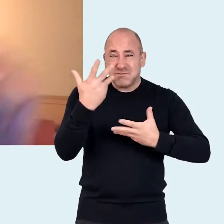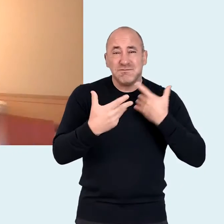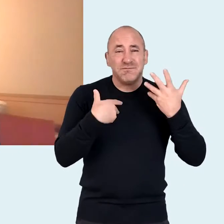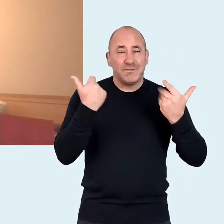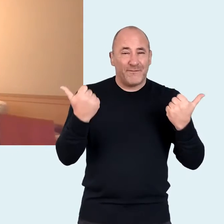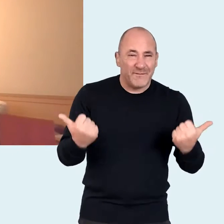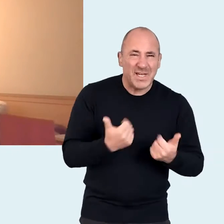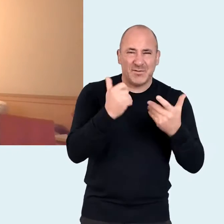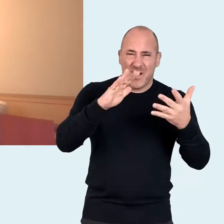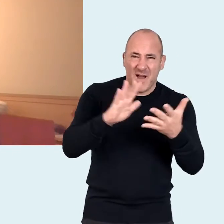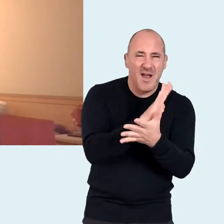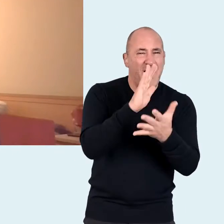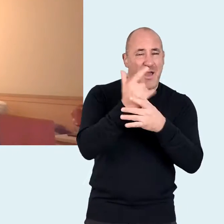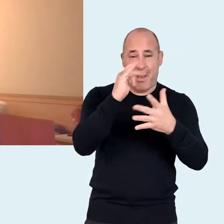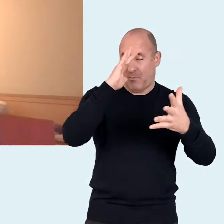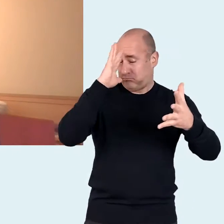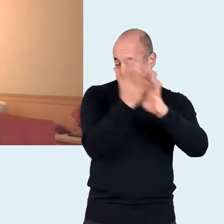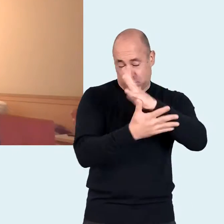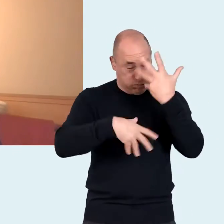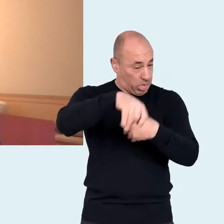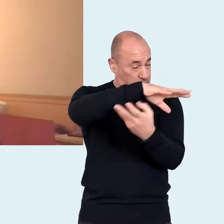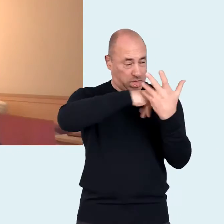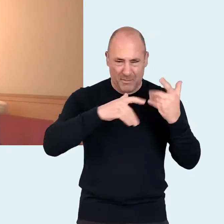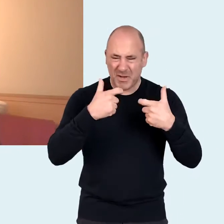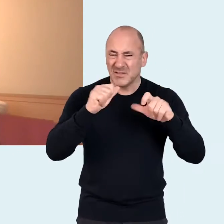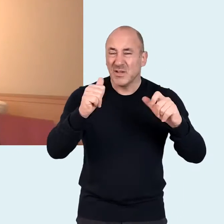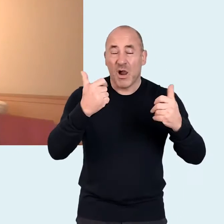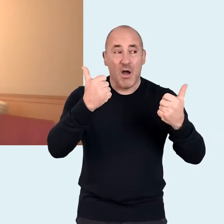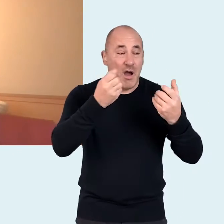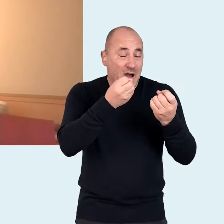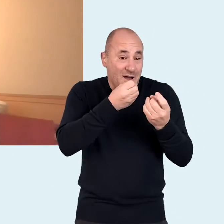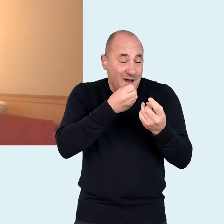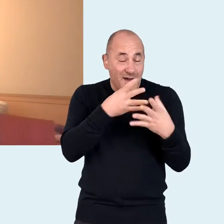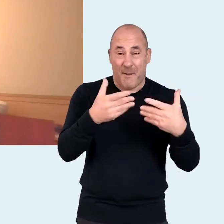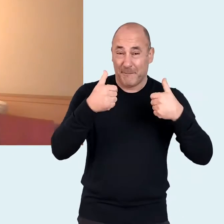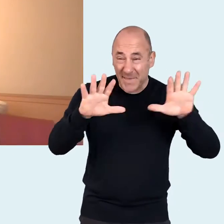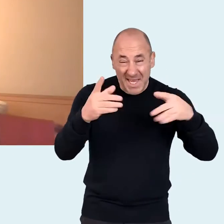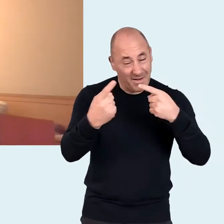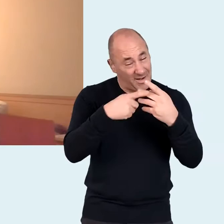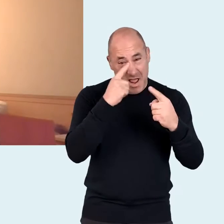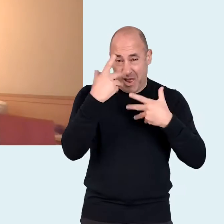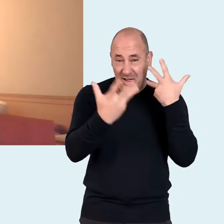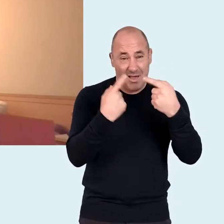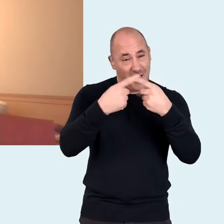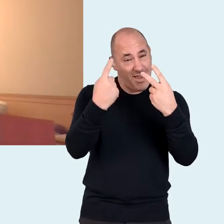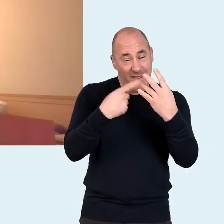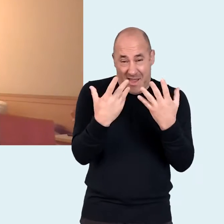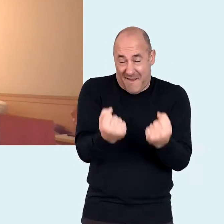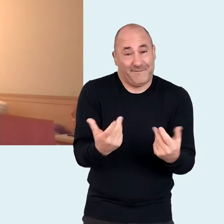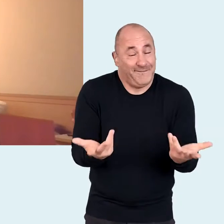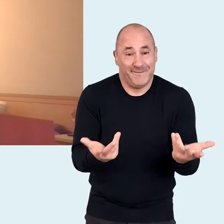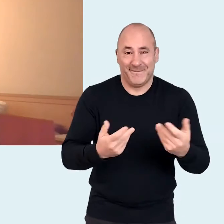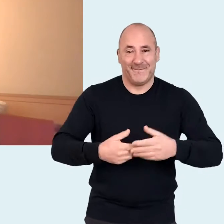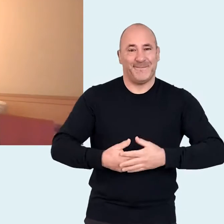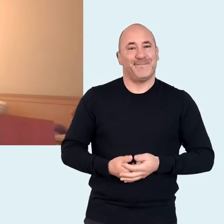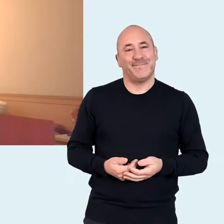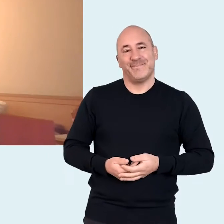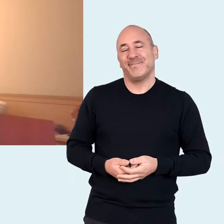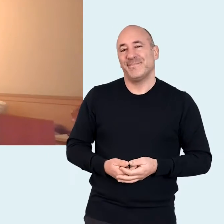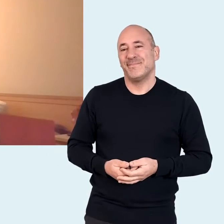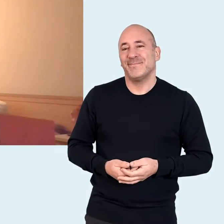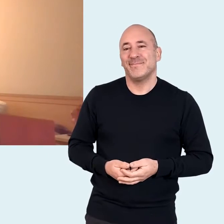about where we're it's just ending up in a joyous, joyous, joyous mess, and I've loved